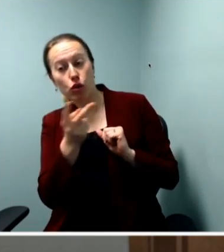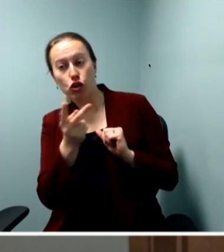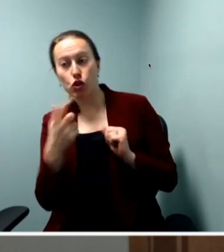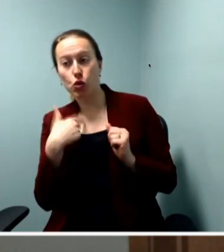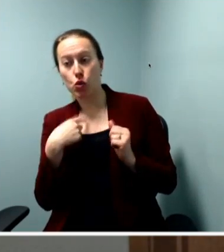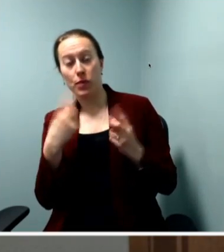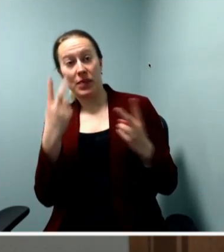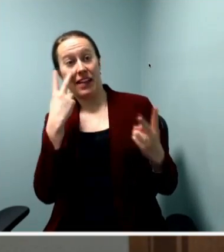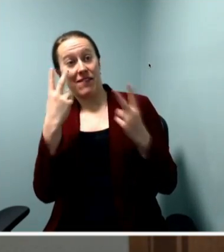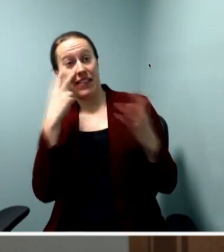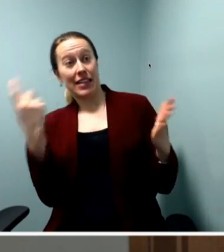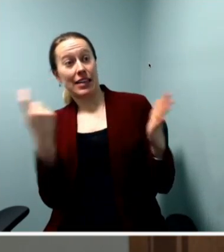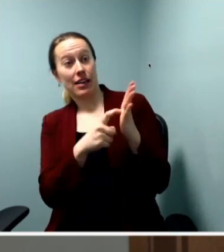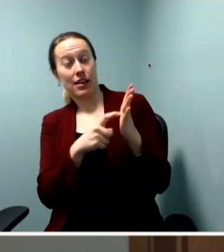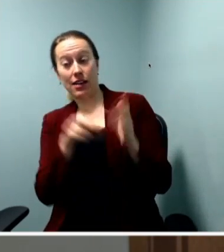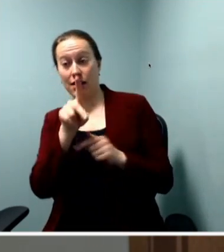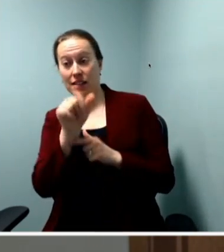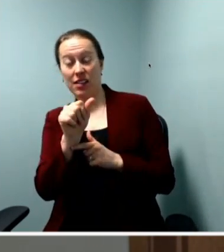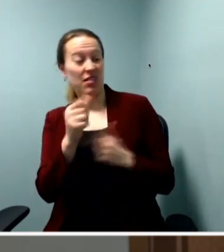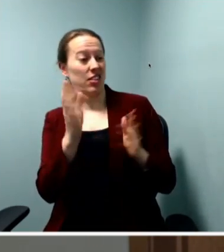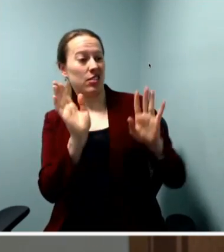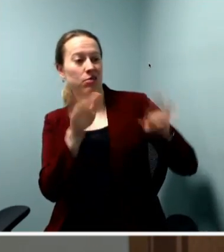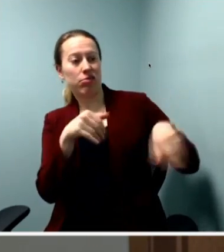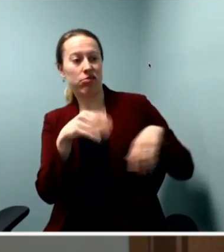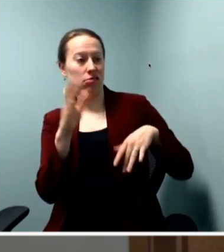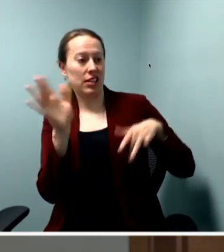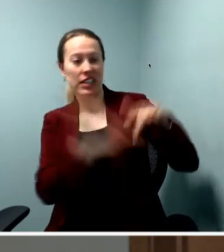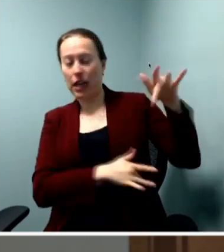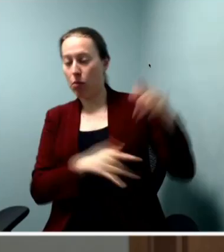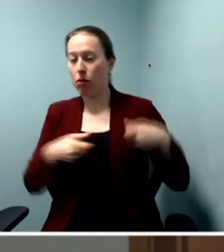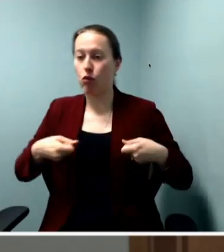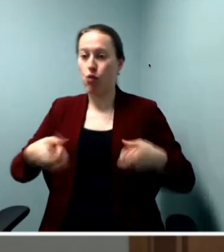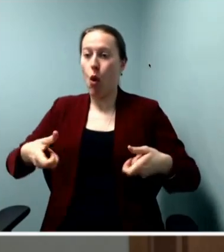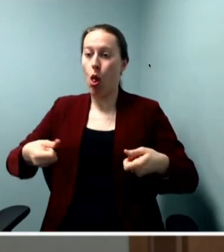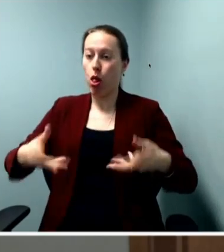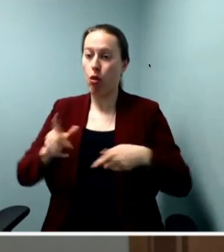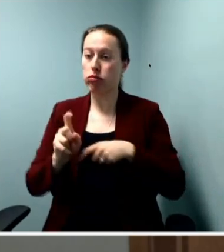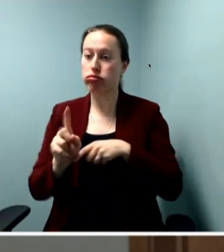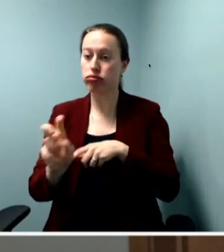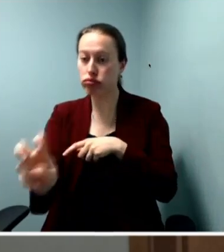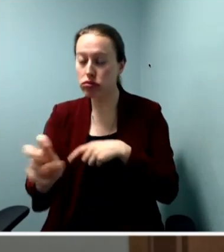and they're going to roll right by. But I know for me, if I see an image of a disabled person